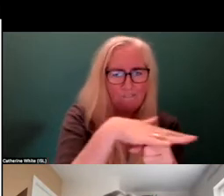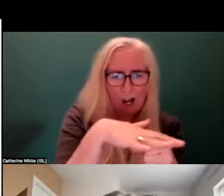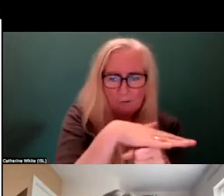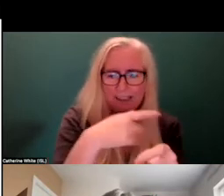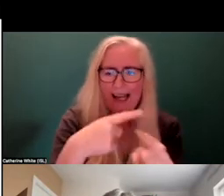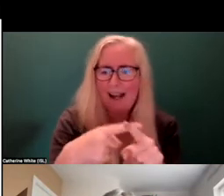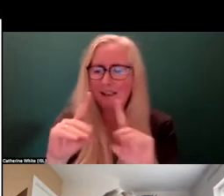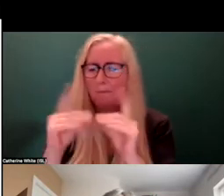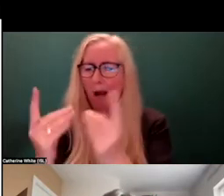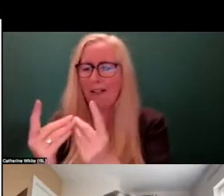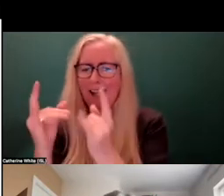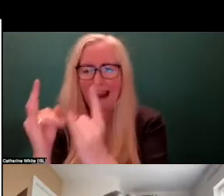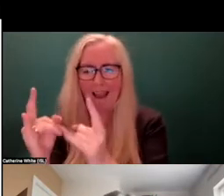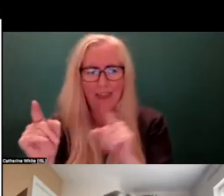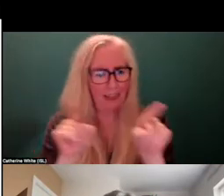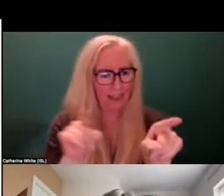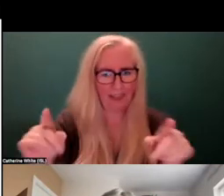the Environment and the Department of Health.